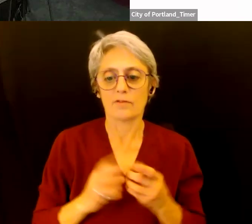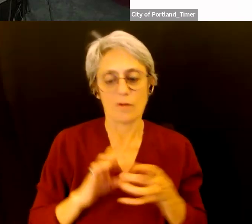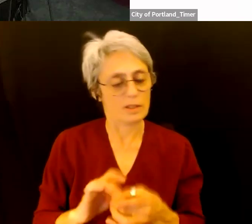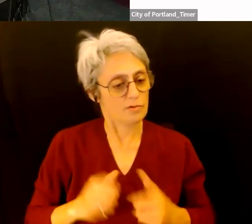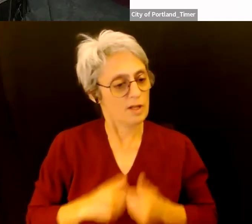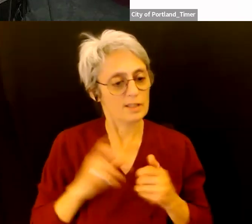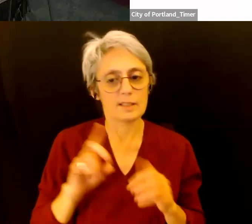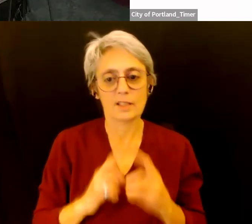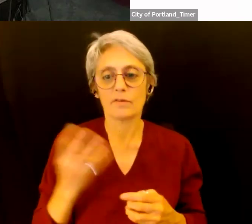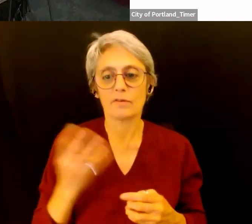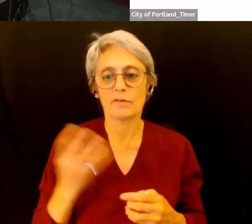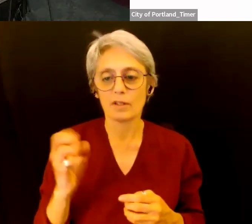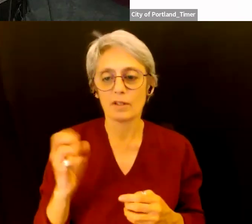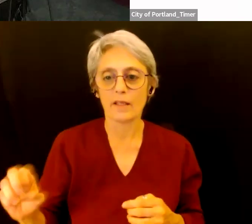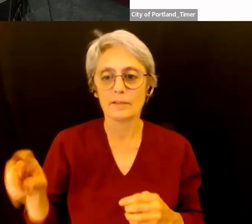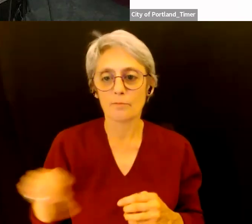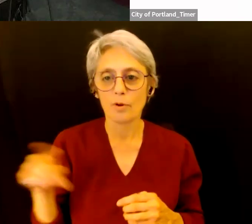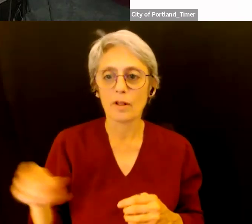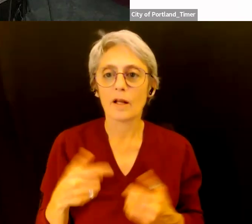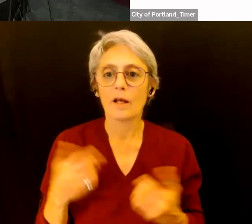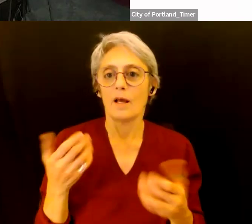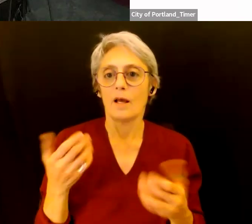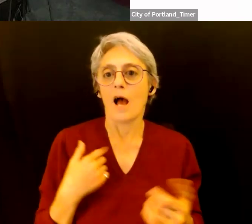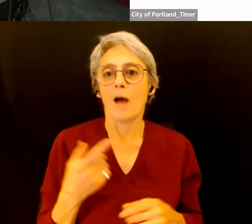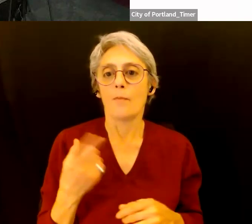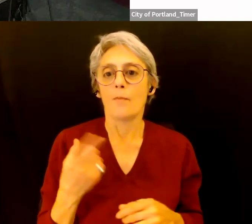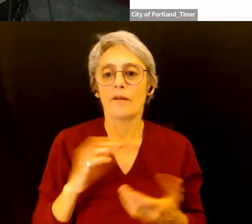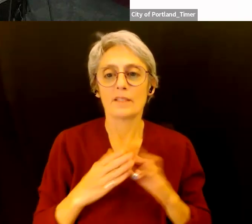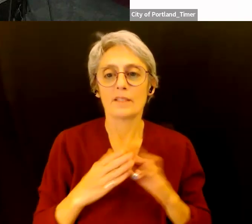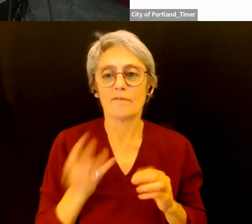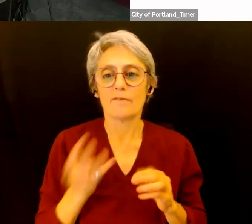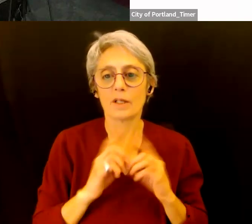I come to you tonight as one of the city's four district coalition offices funded through Civic Life.